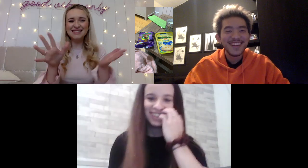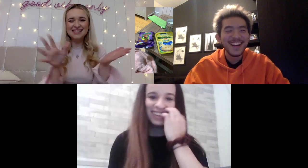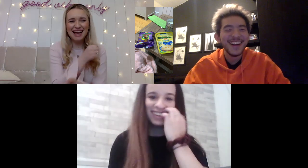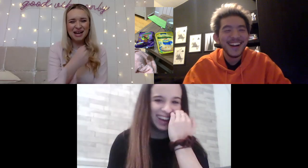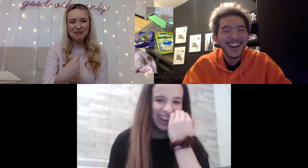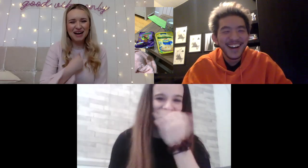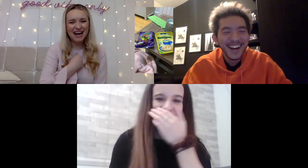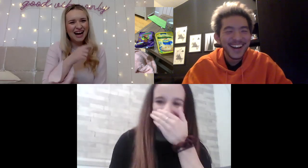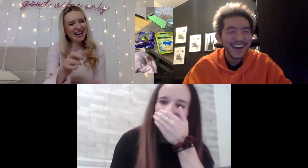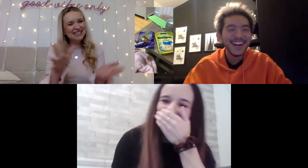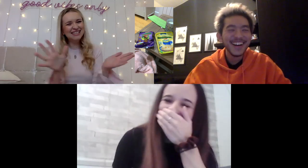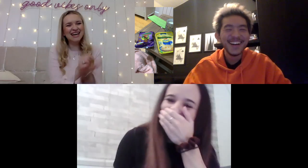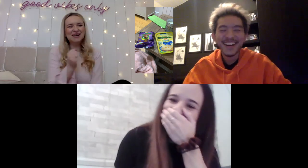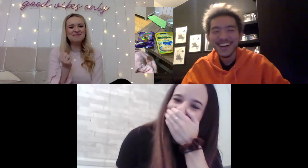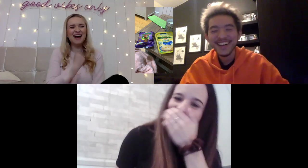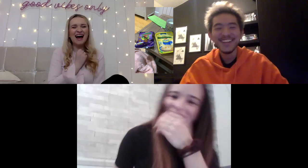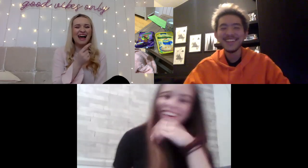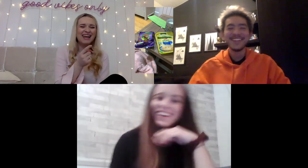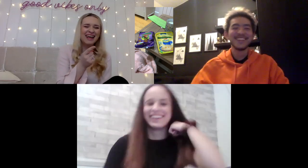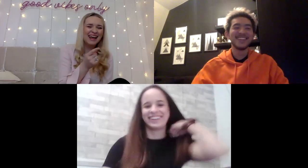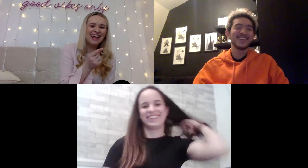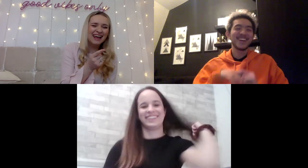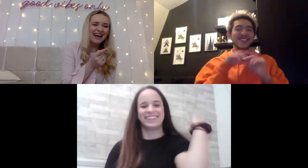Jas: You stole mine!